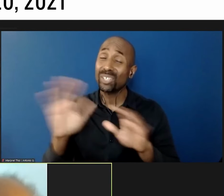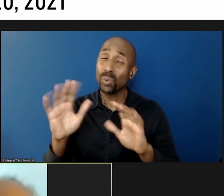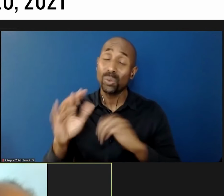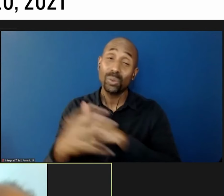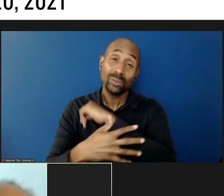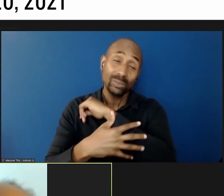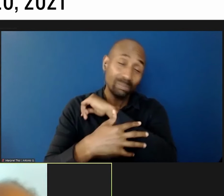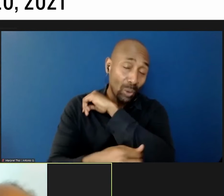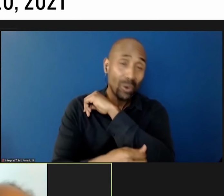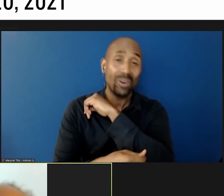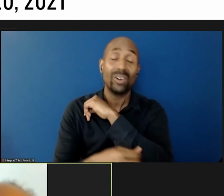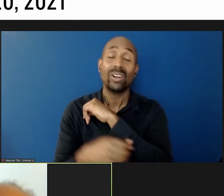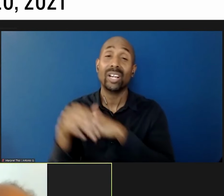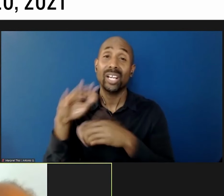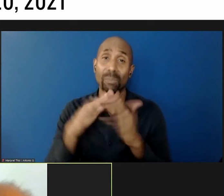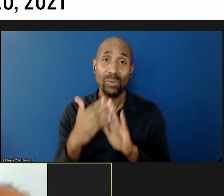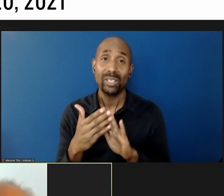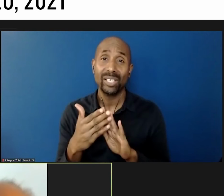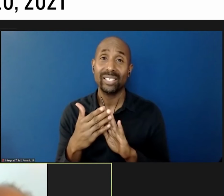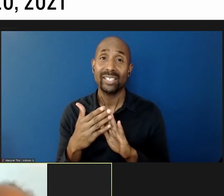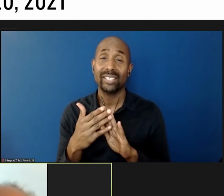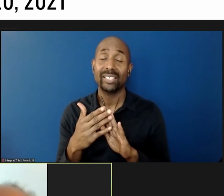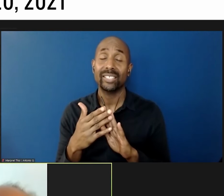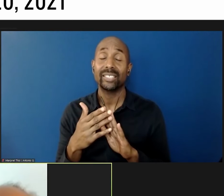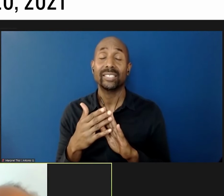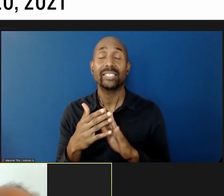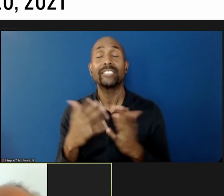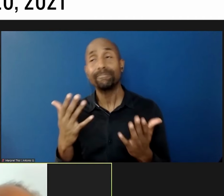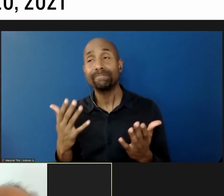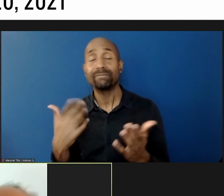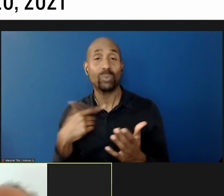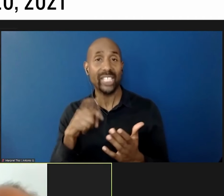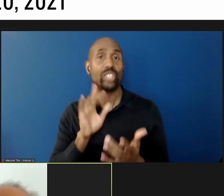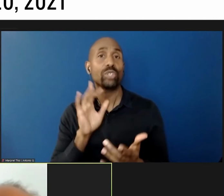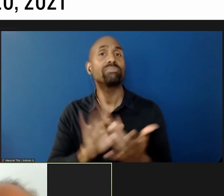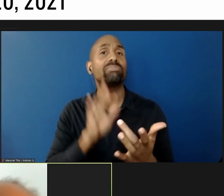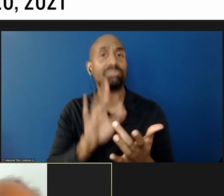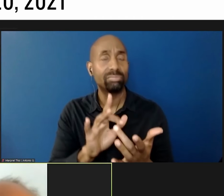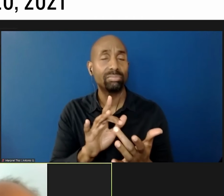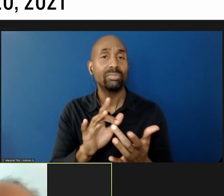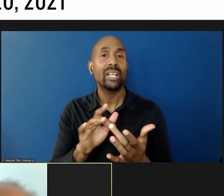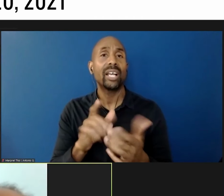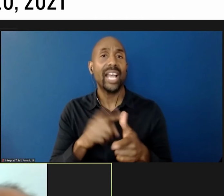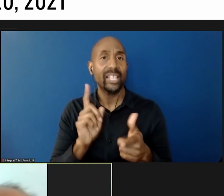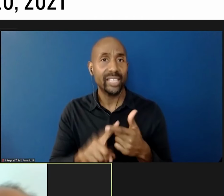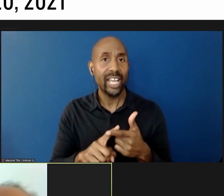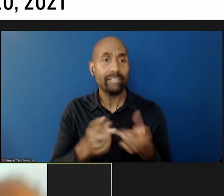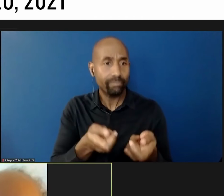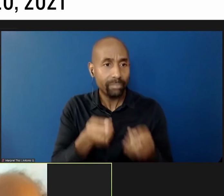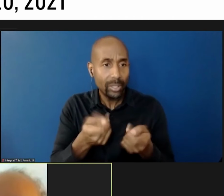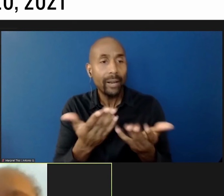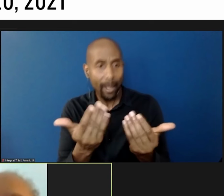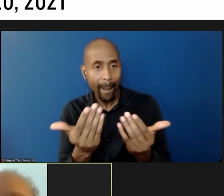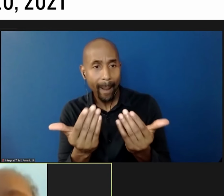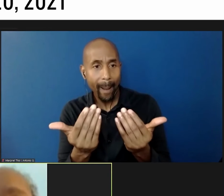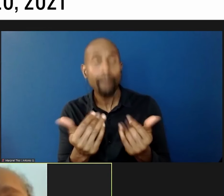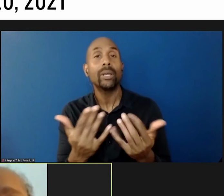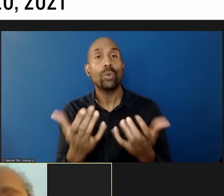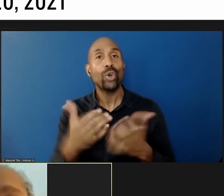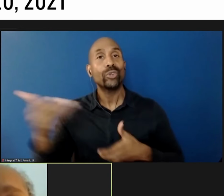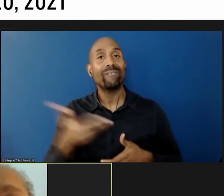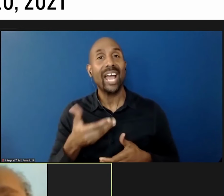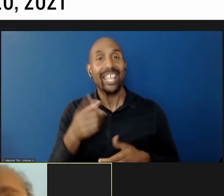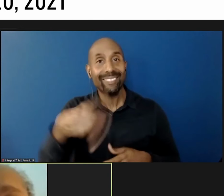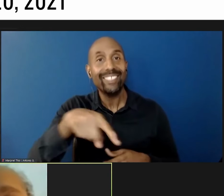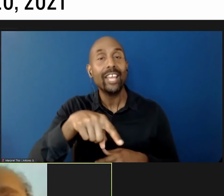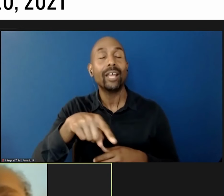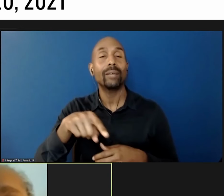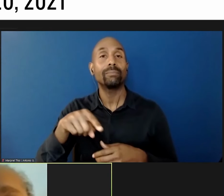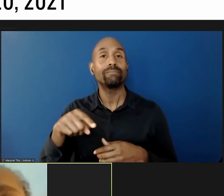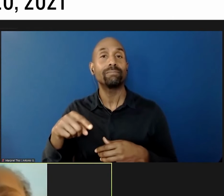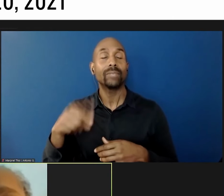and getting them am to be on that ground floor and be at the table in that. And when we're